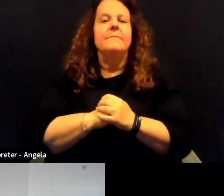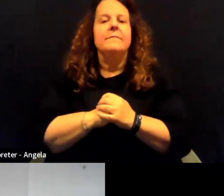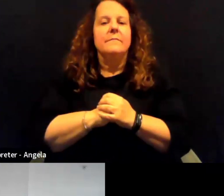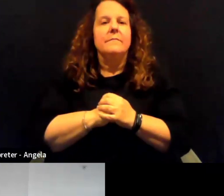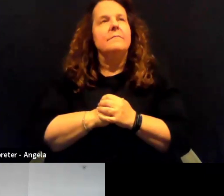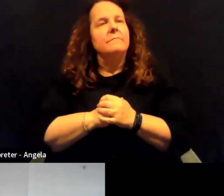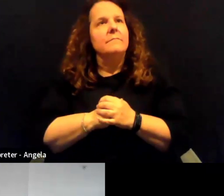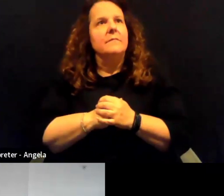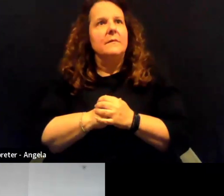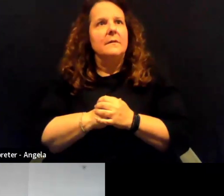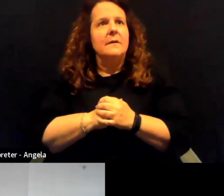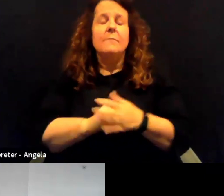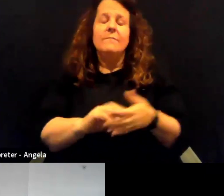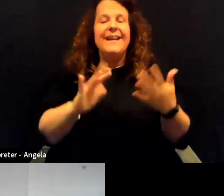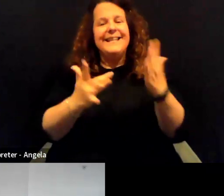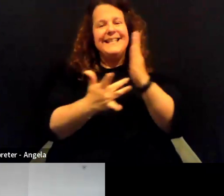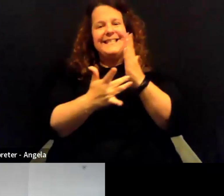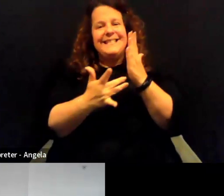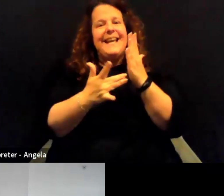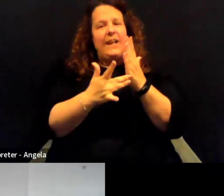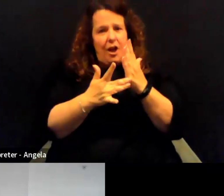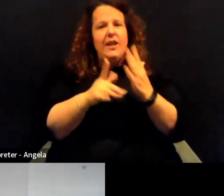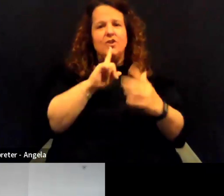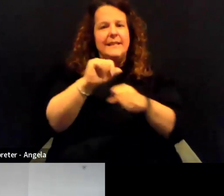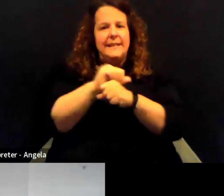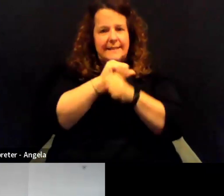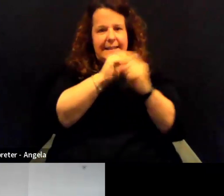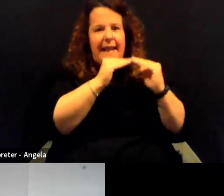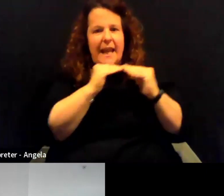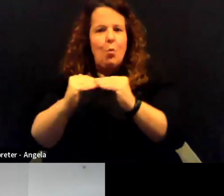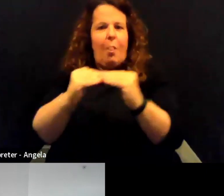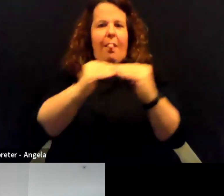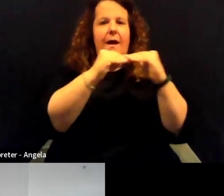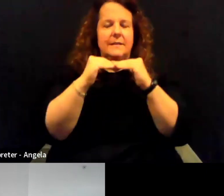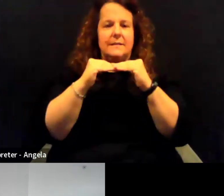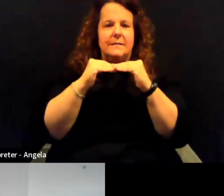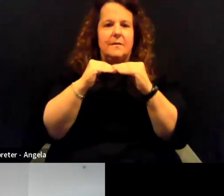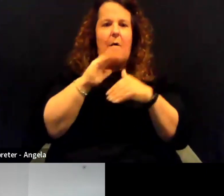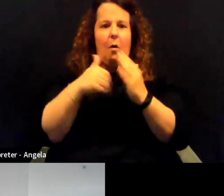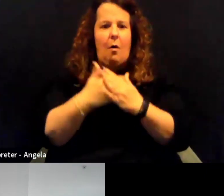is that technology is the great equalizer, and that was really relevant to me in